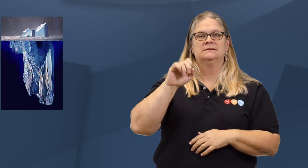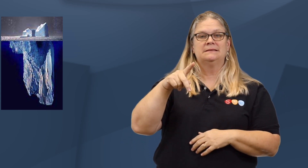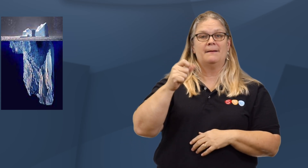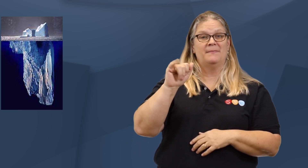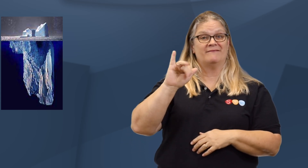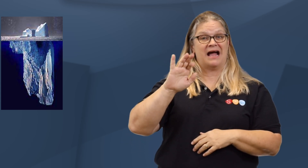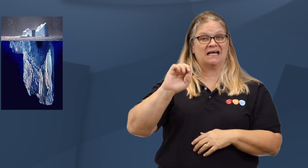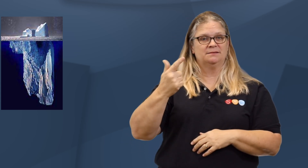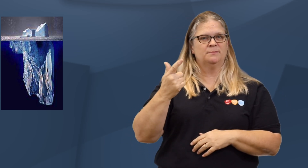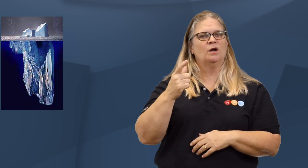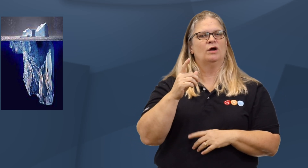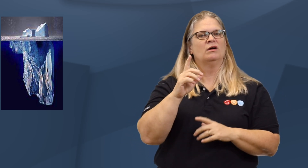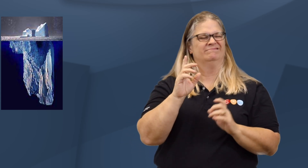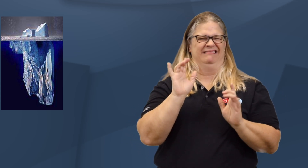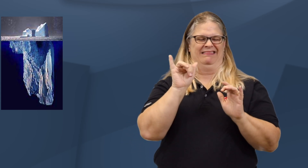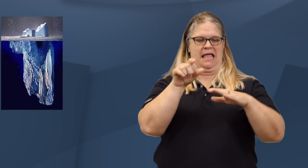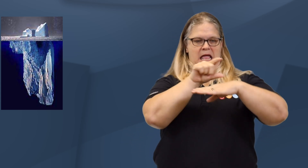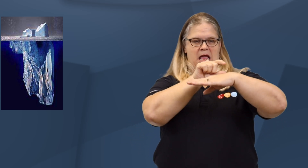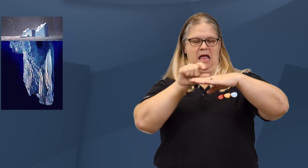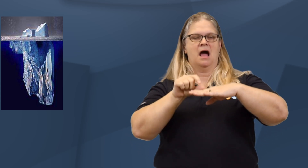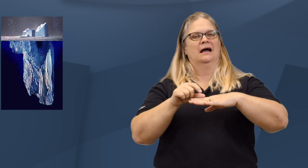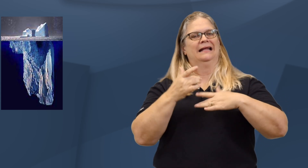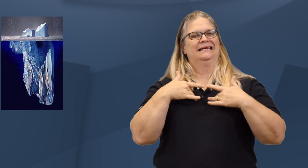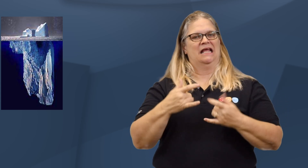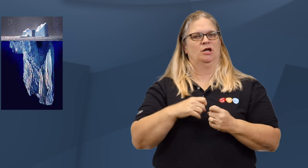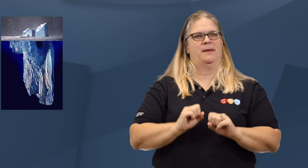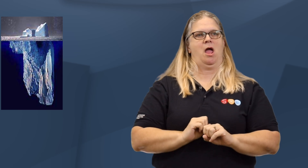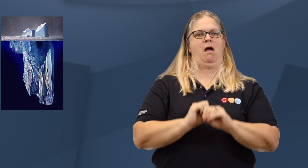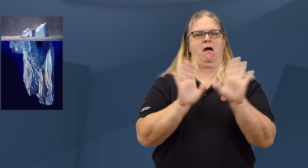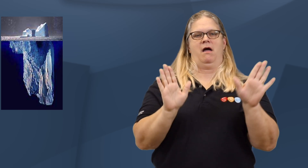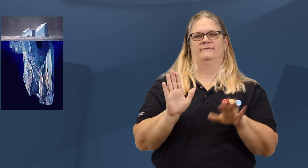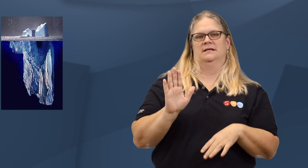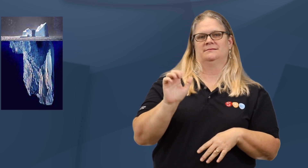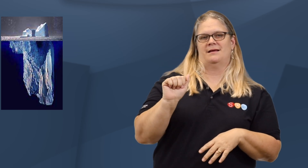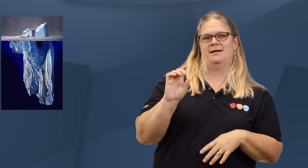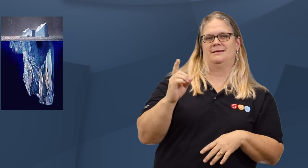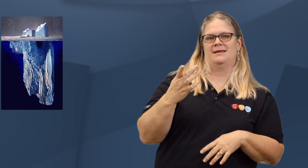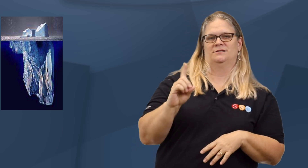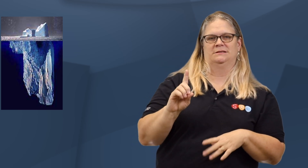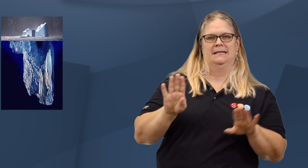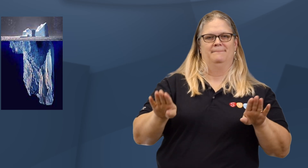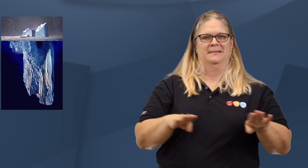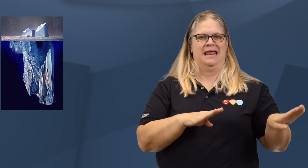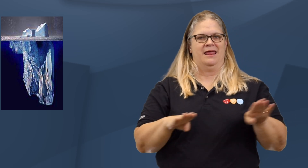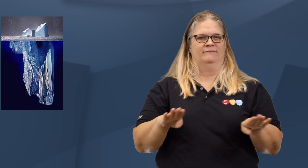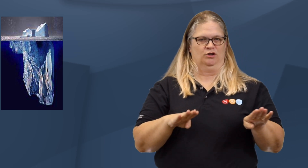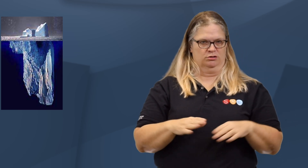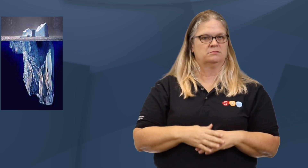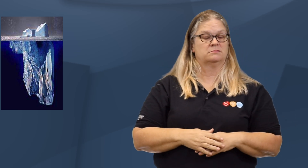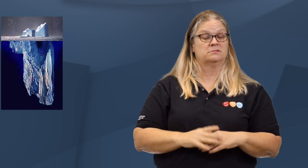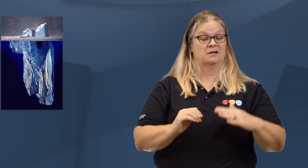The tip of the iceberg tends to be those obvious ADHD hallmark behaviors,